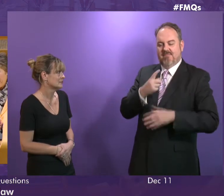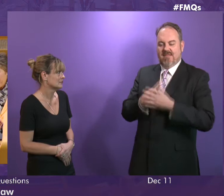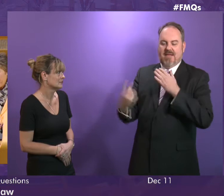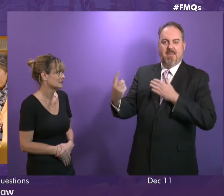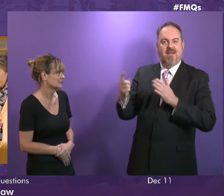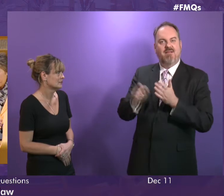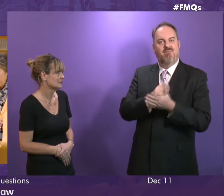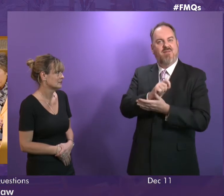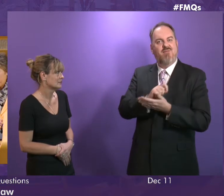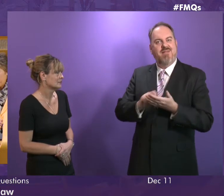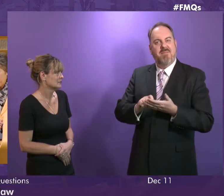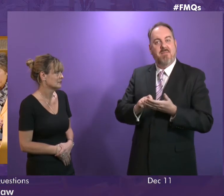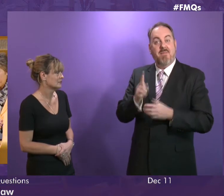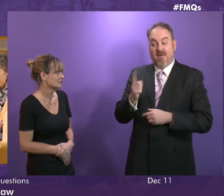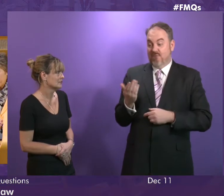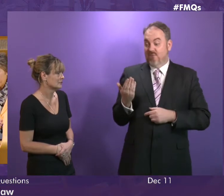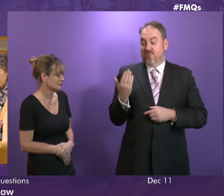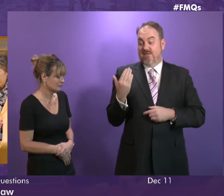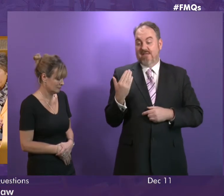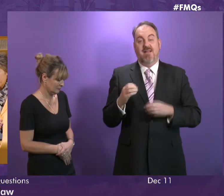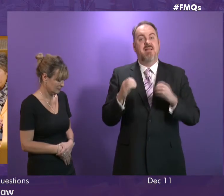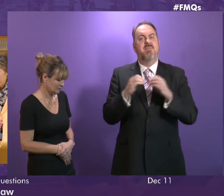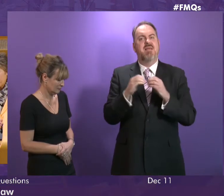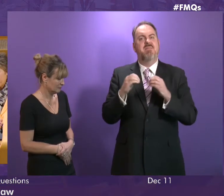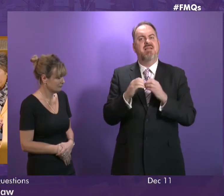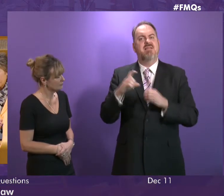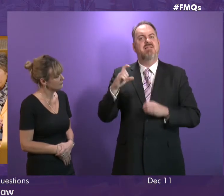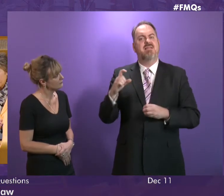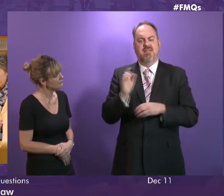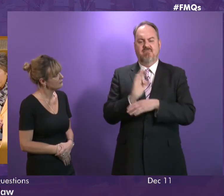a recent BBC “Breakfast” interview, the First Minister warned that, if she did not